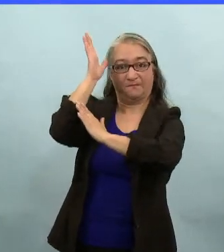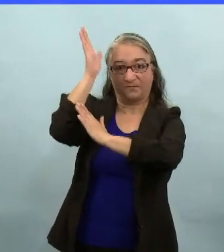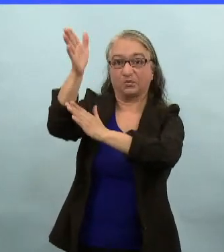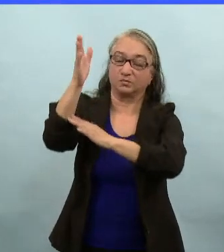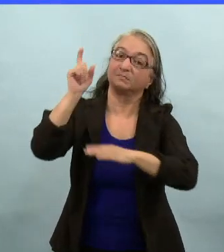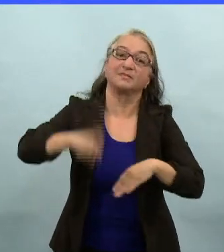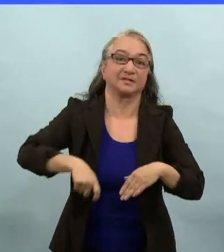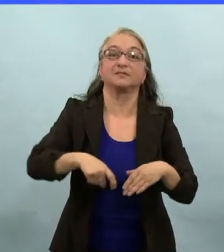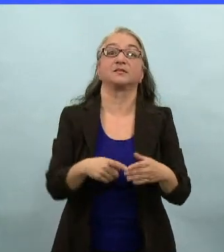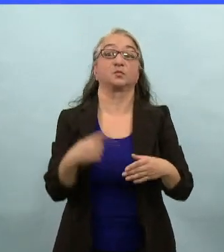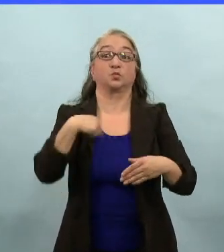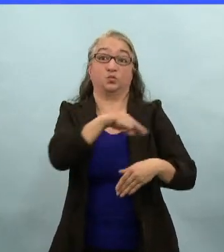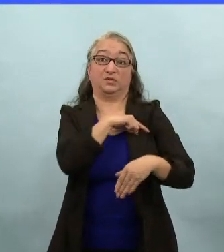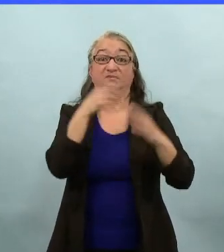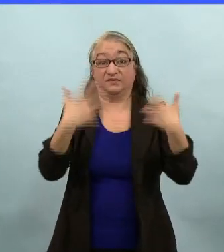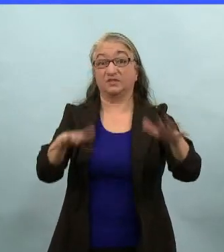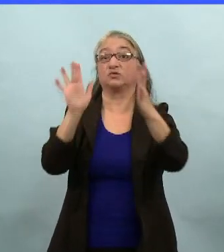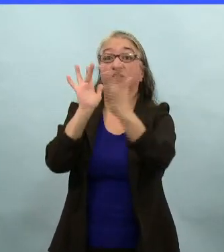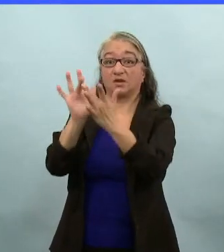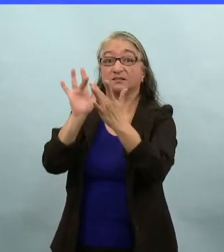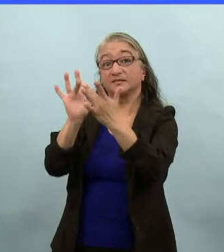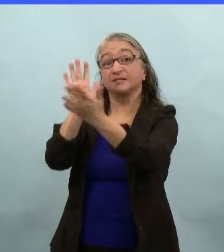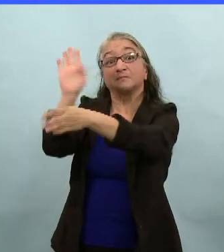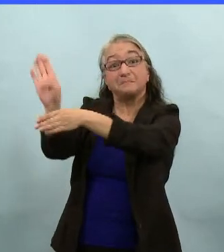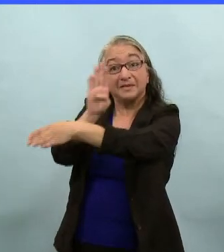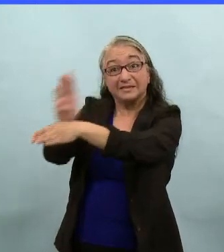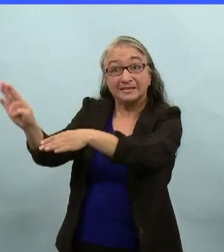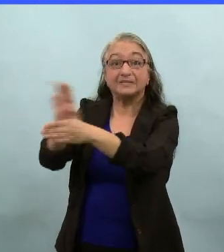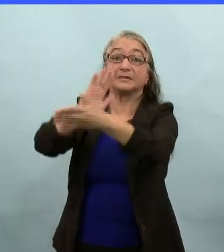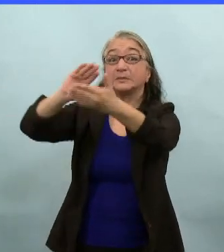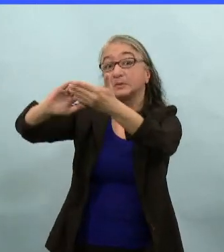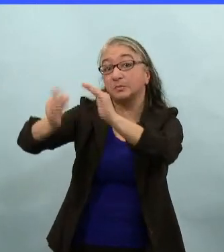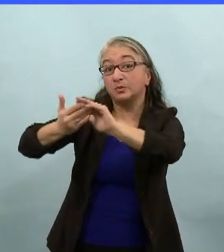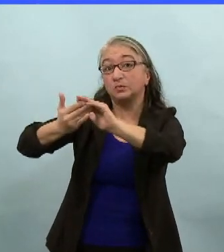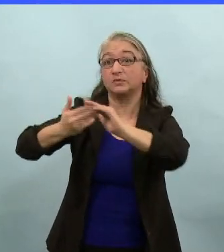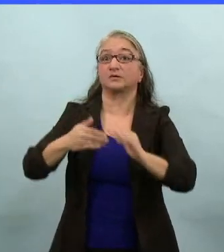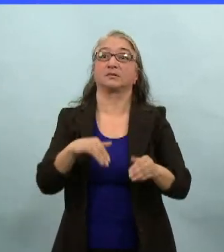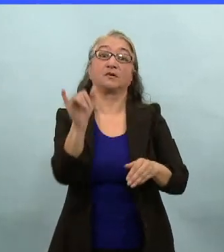community you know we we know that pediatricians were out um you know earlier this week talking